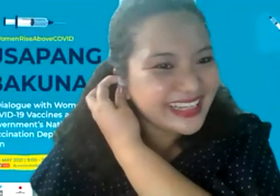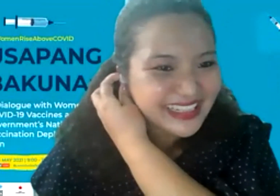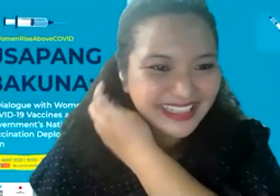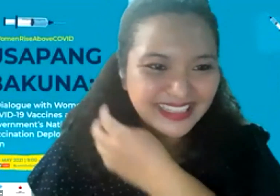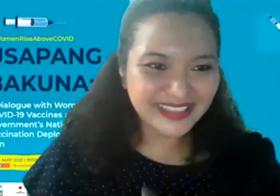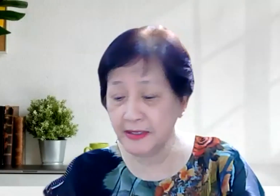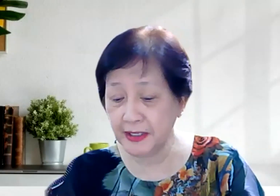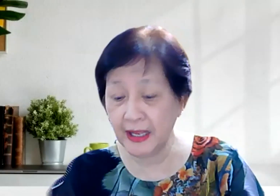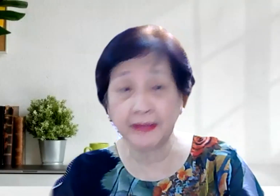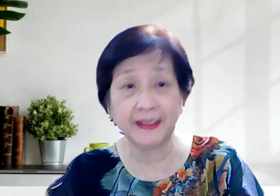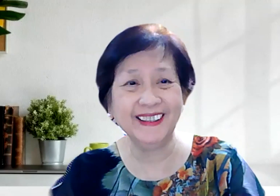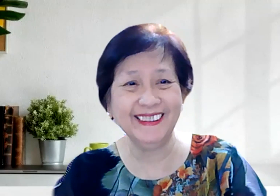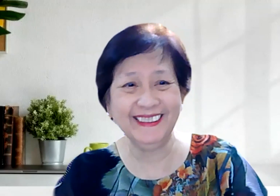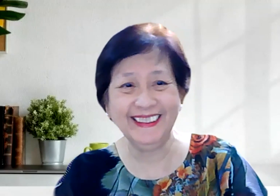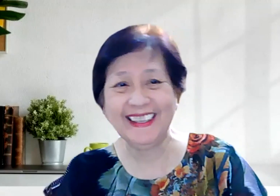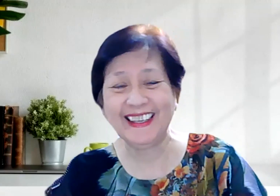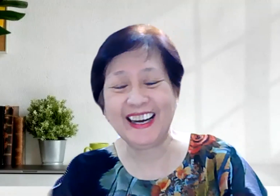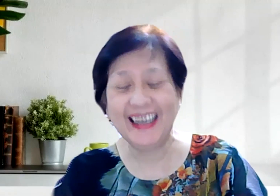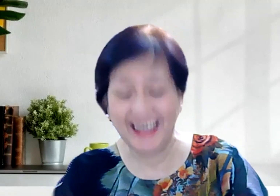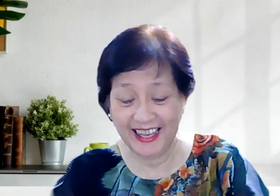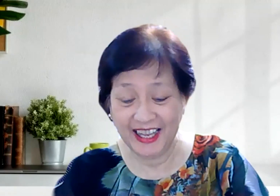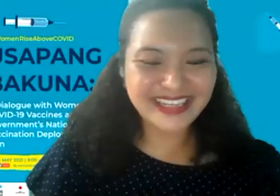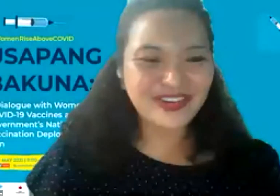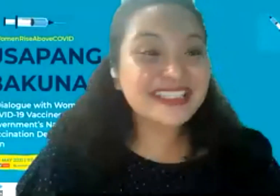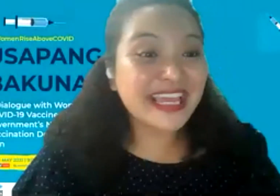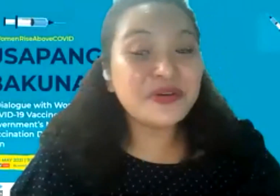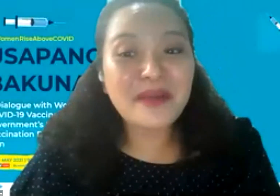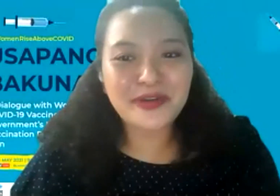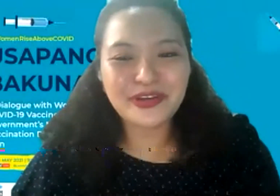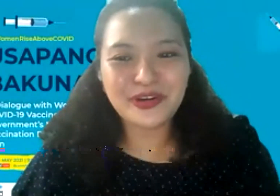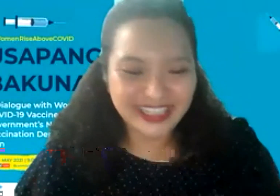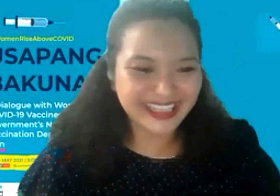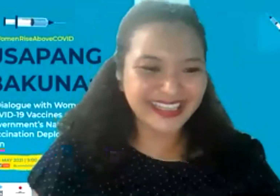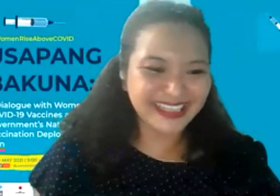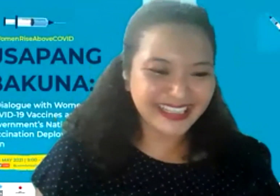Okay Doc Nina. I think this one is yours.